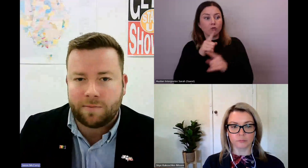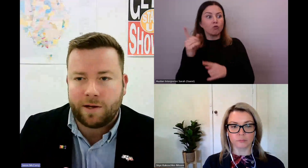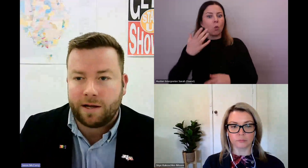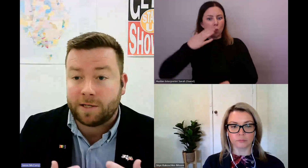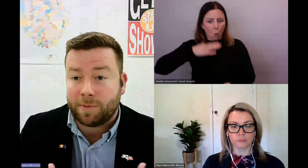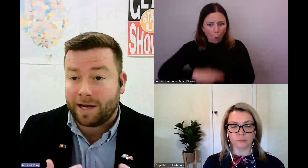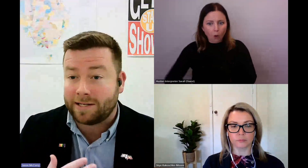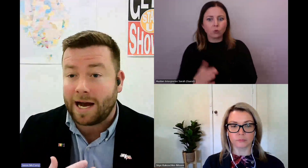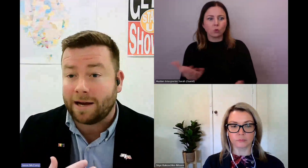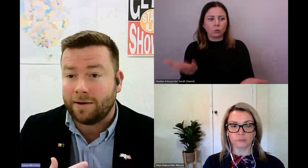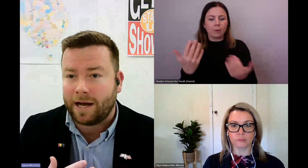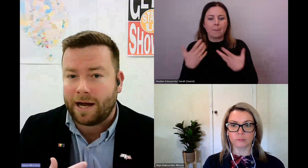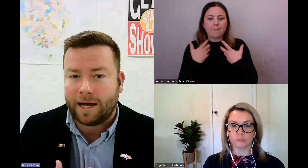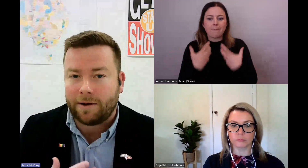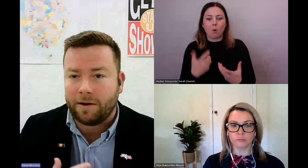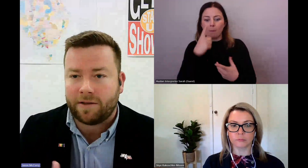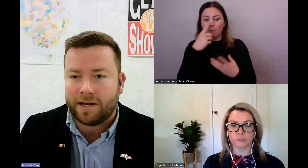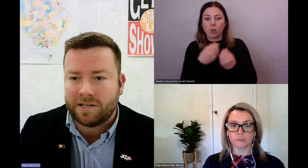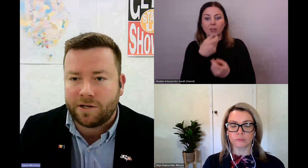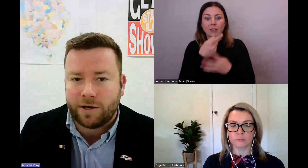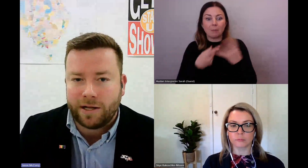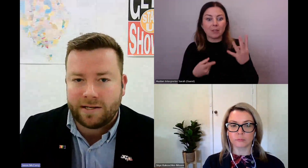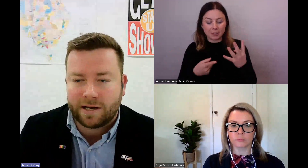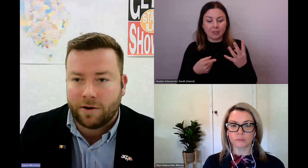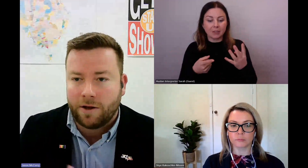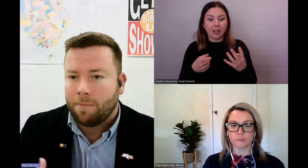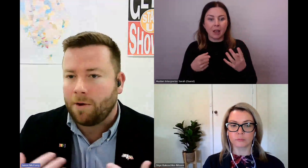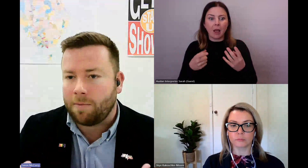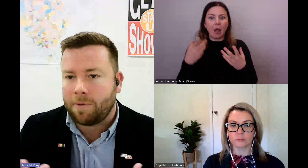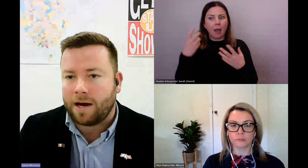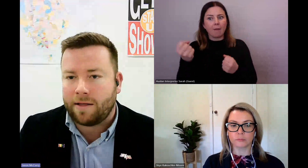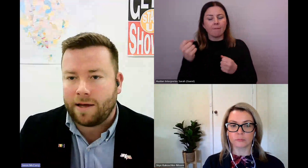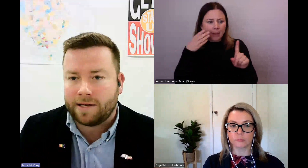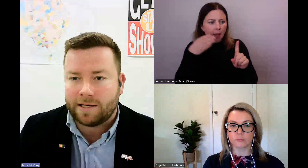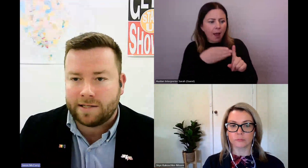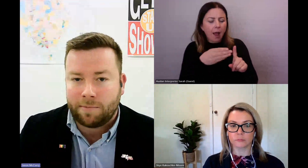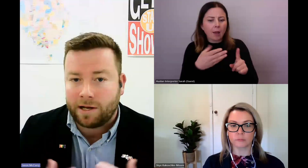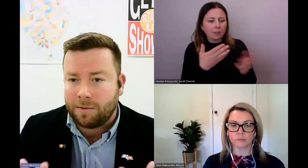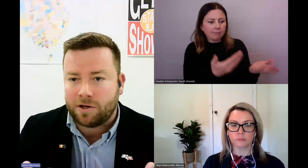disability and this being a target area of theirs internally, so it might be part of their accessibility